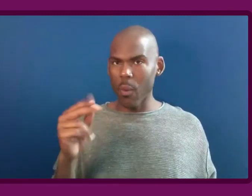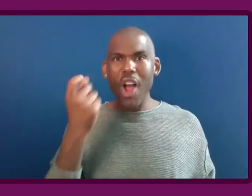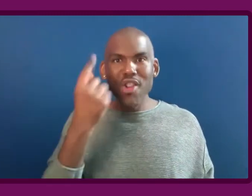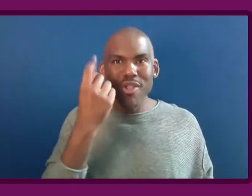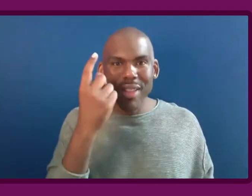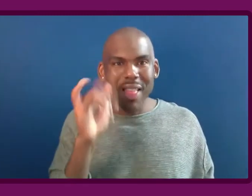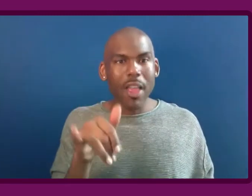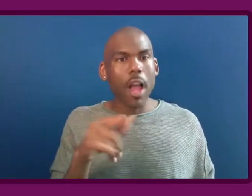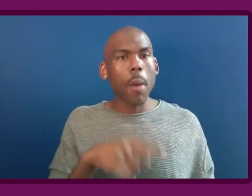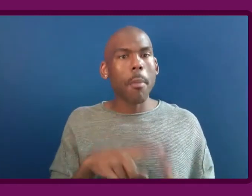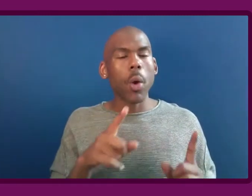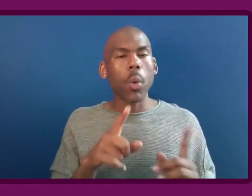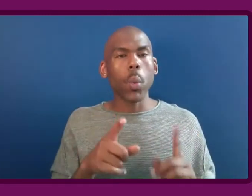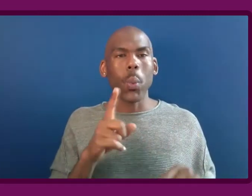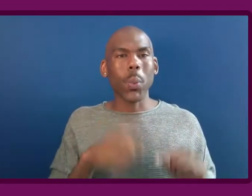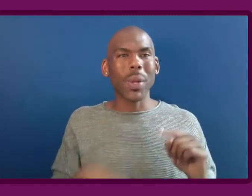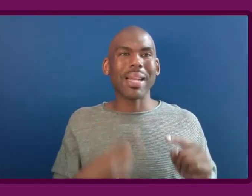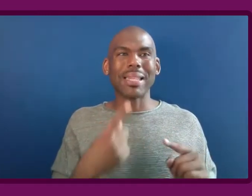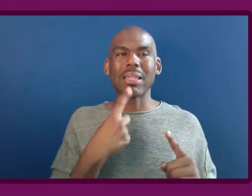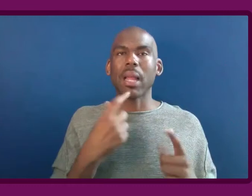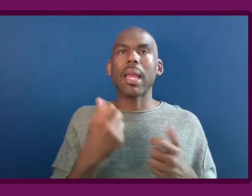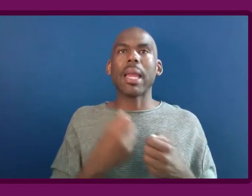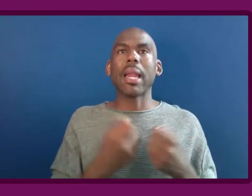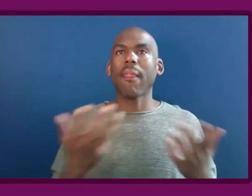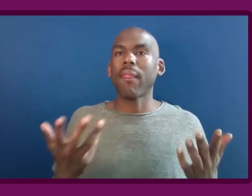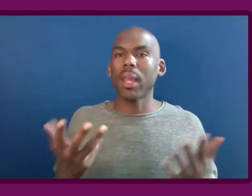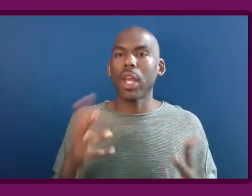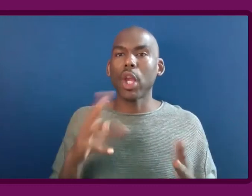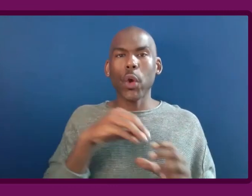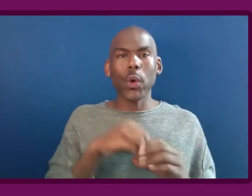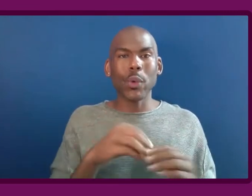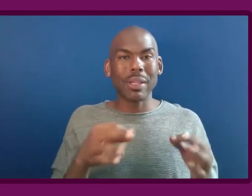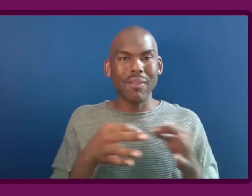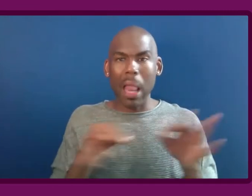that. But they were saying, "We cannot say anything." Inclusive language over here,